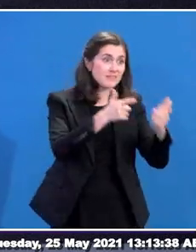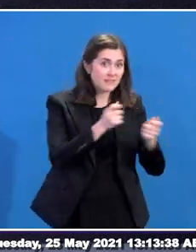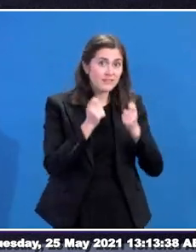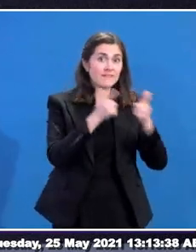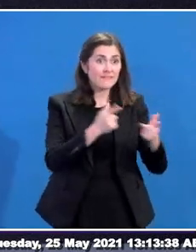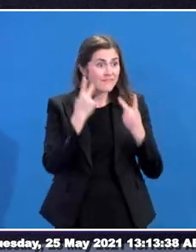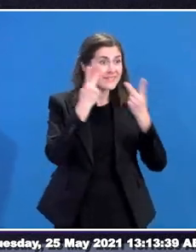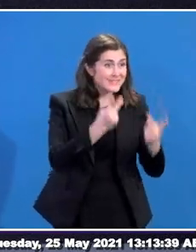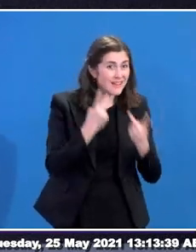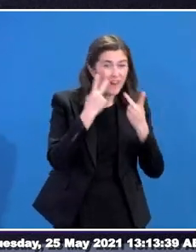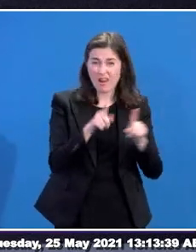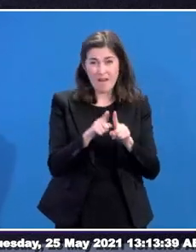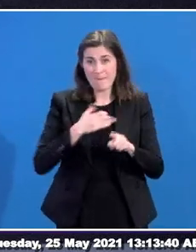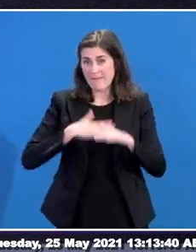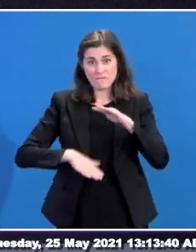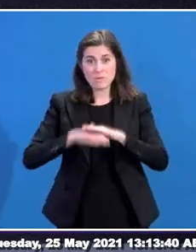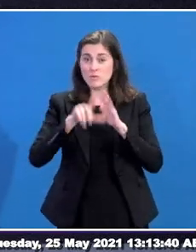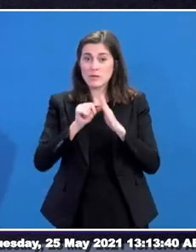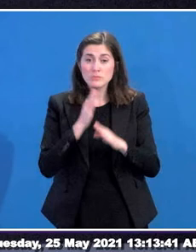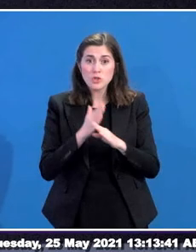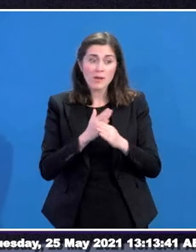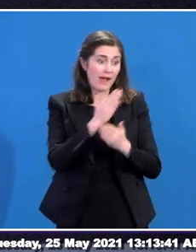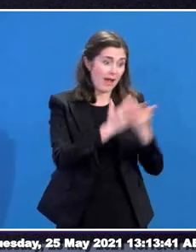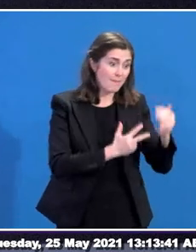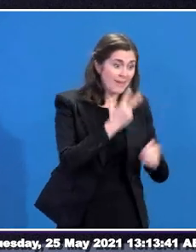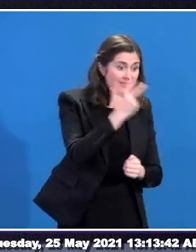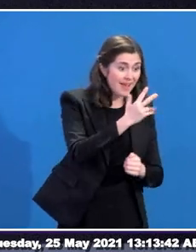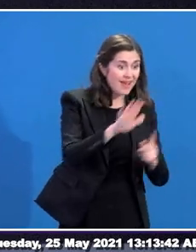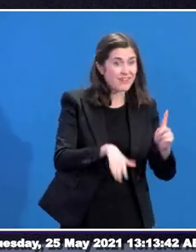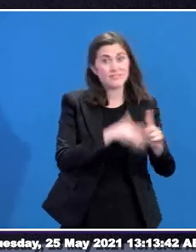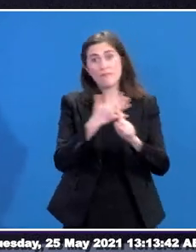From 8.30 until 5 until midnight sometimes, I'm responding to emails